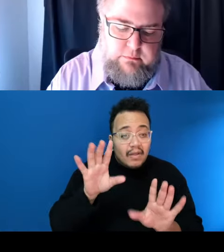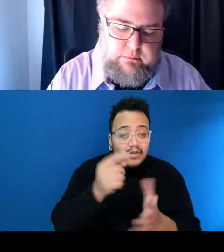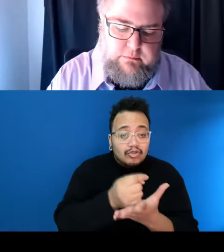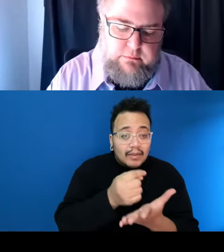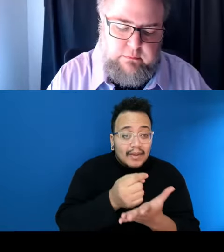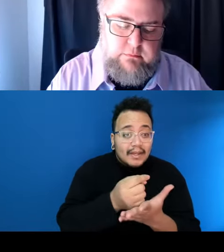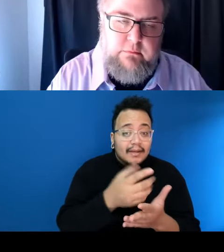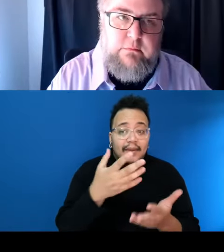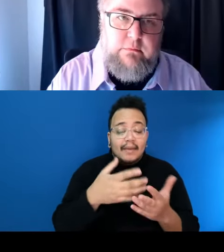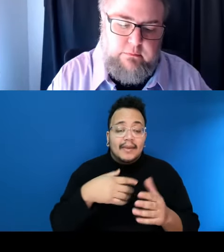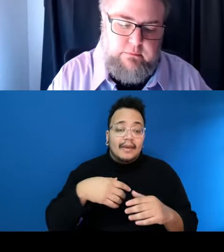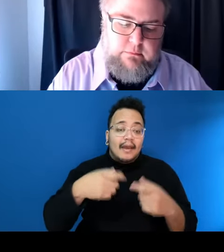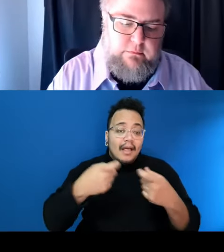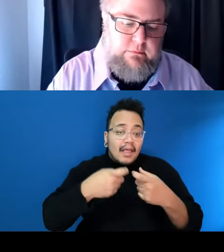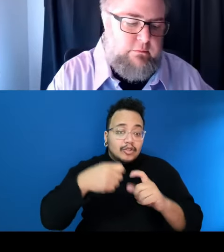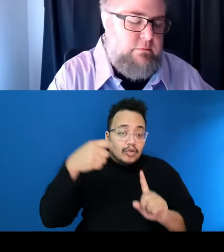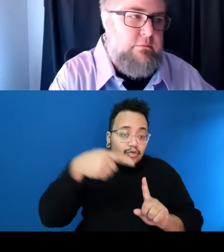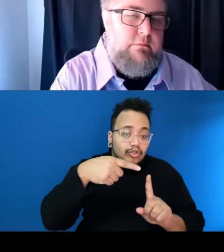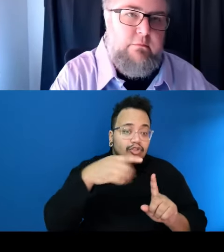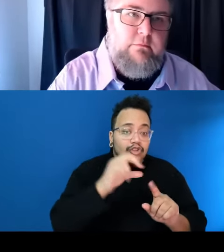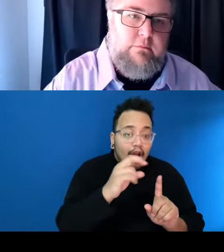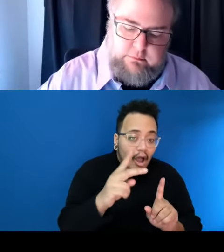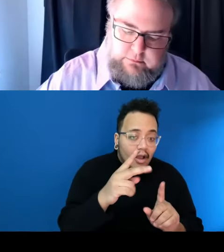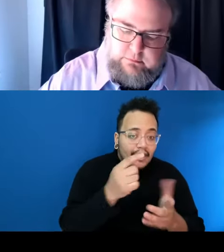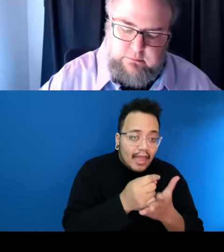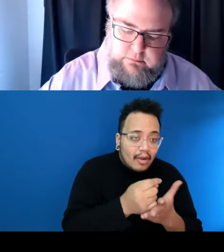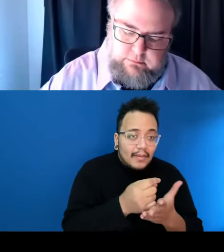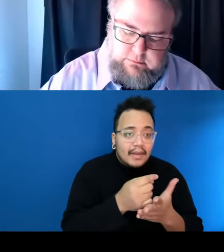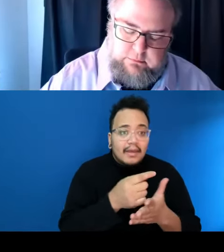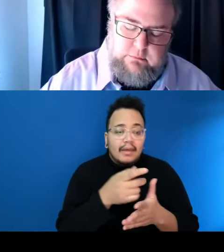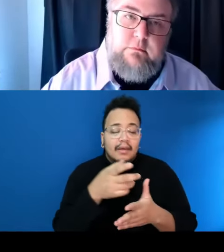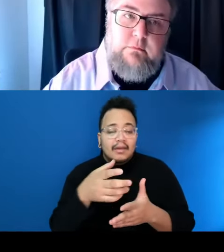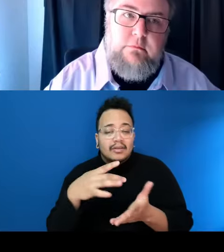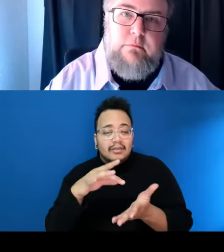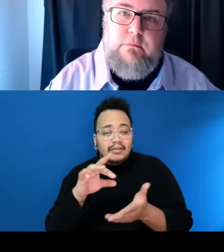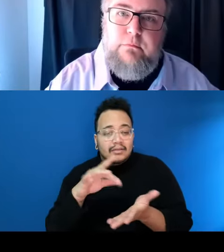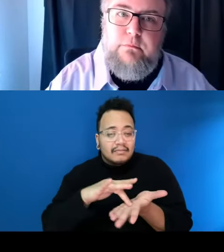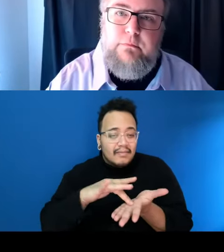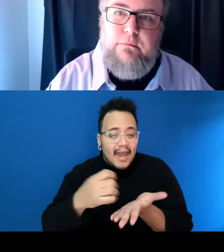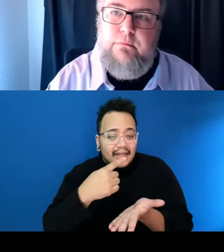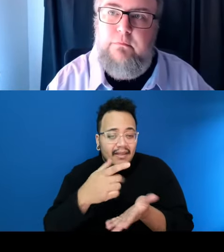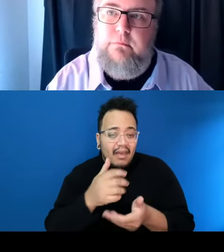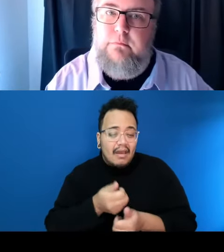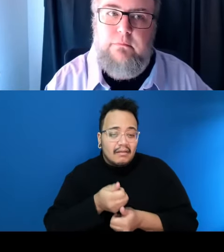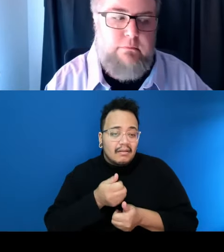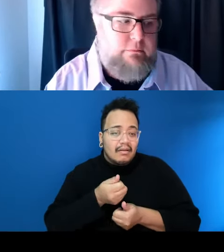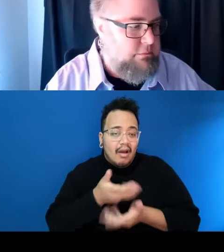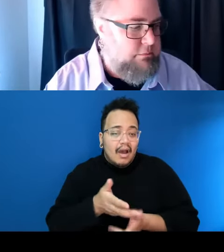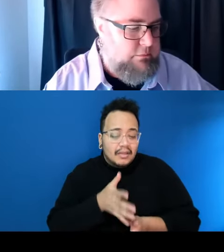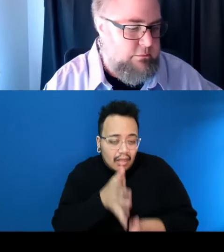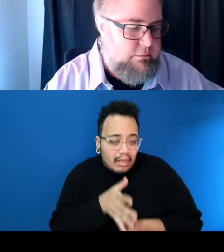from electro shock therapy to nausea inducing drugs that now are primarily talk therapy,